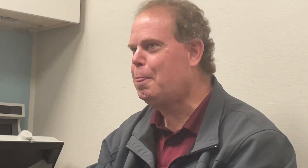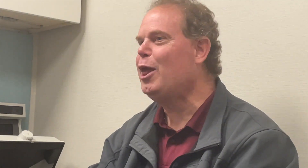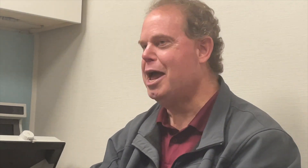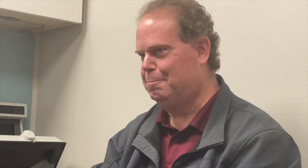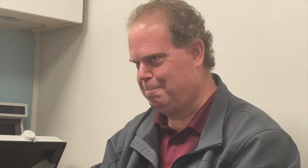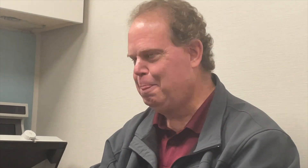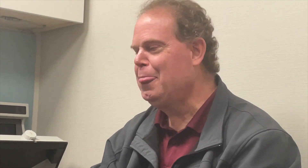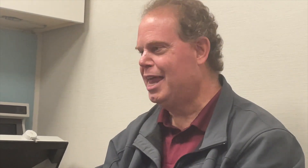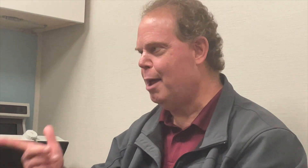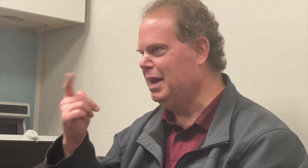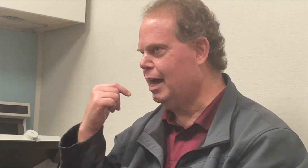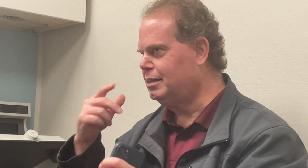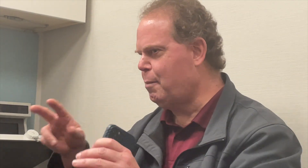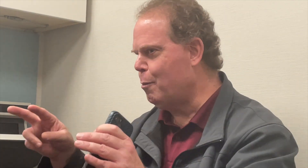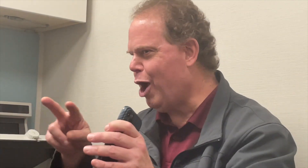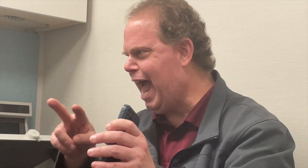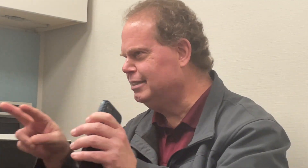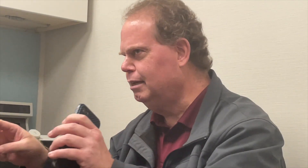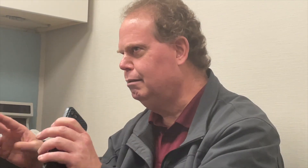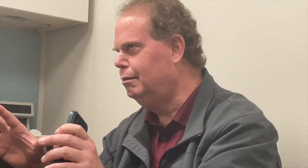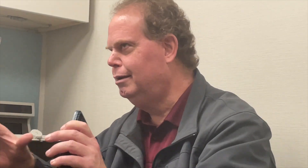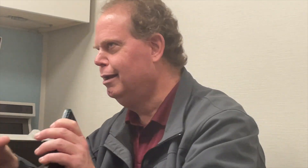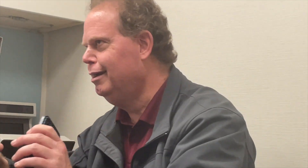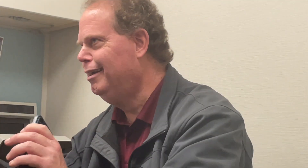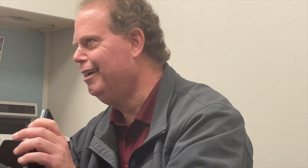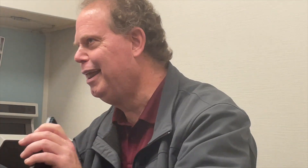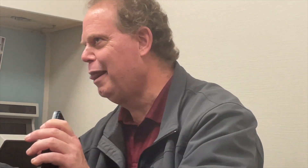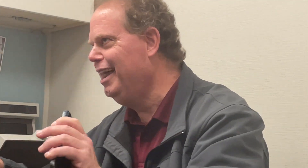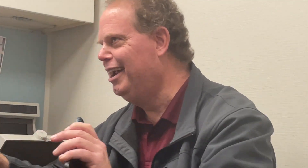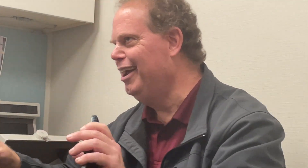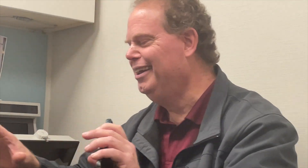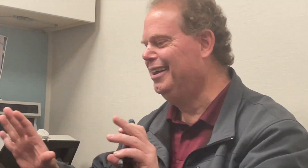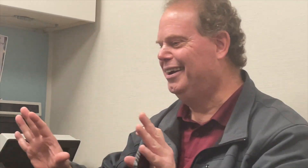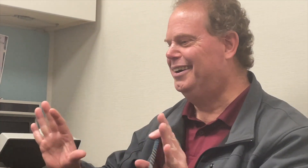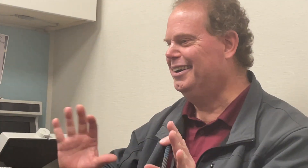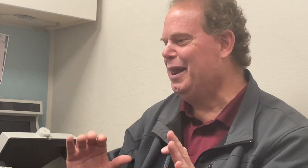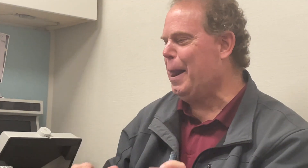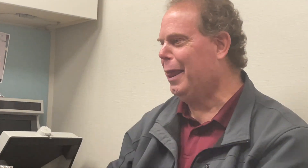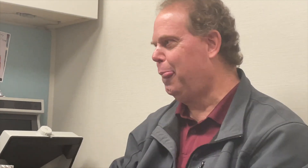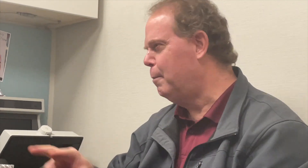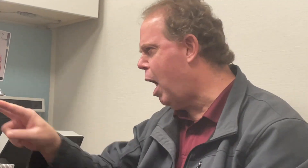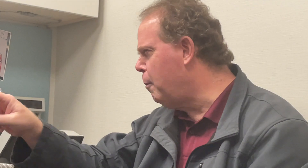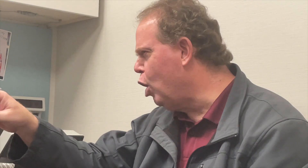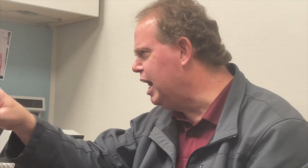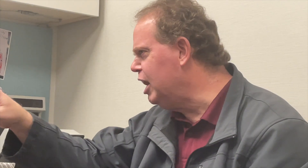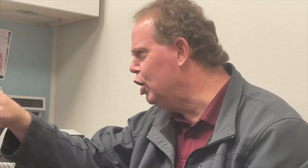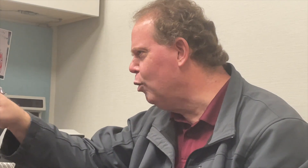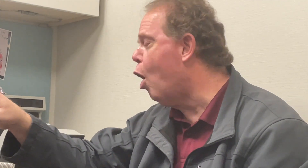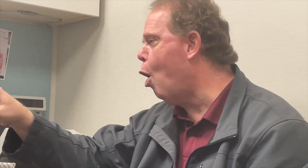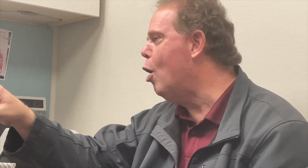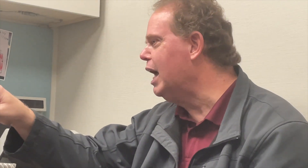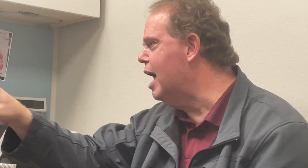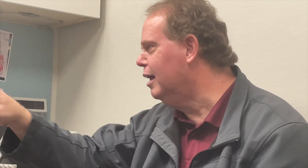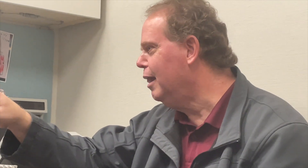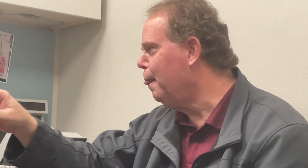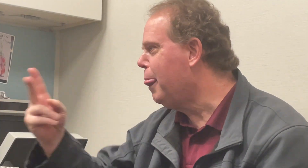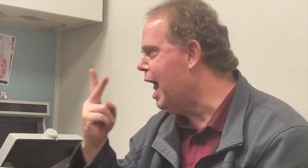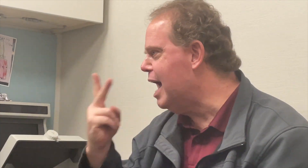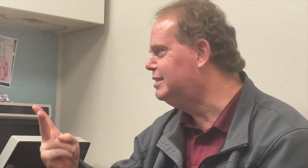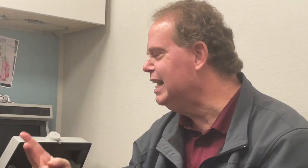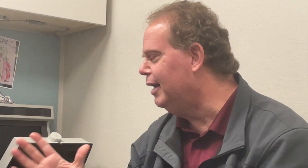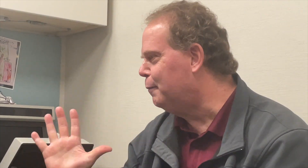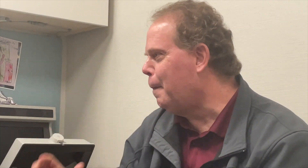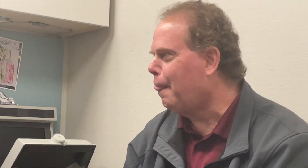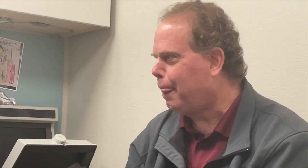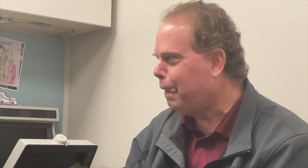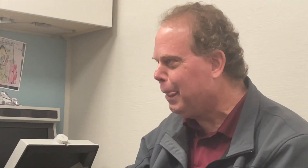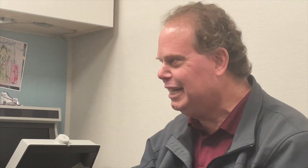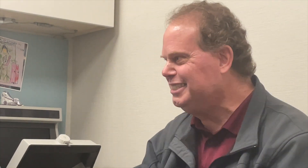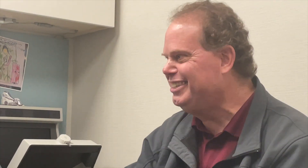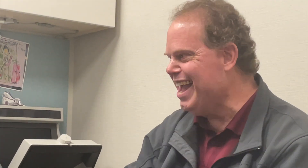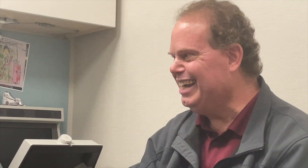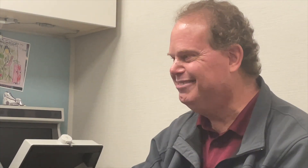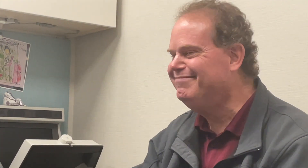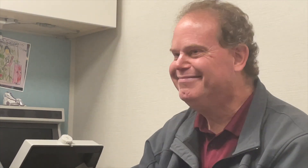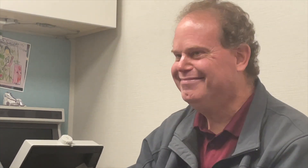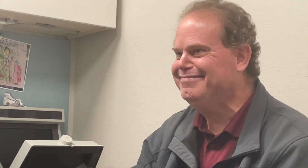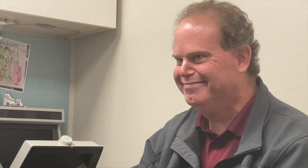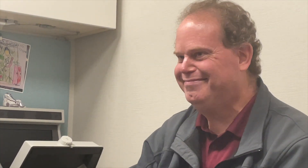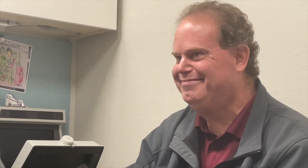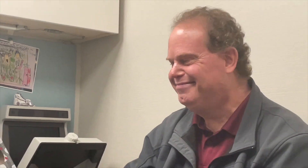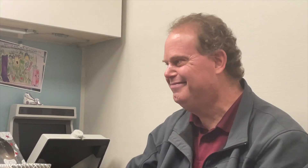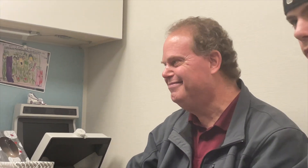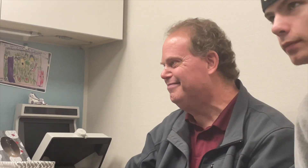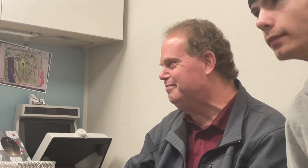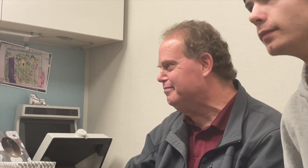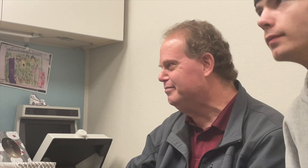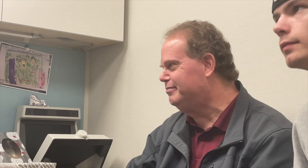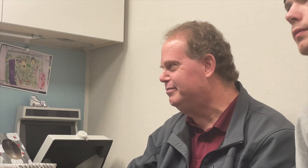yeah faster than yeah no B looking oh okay yeah yeah good good good good yeah um and